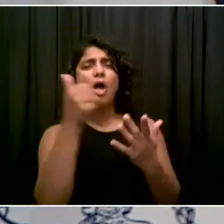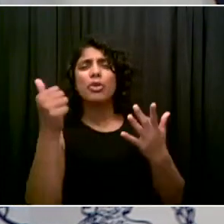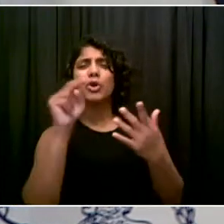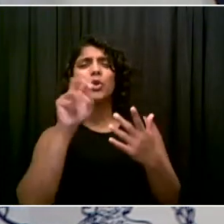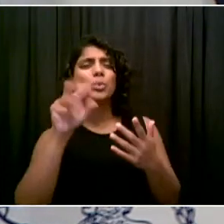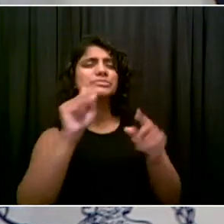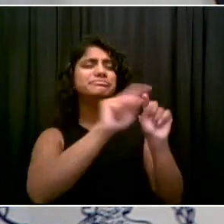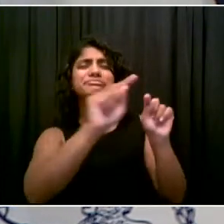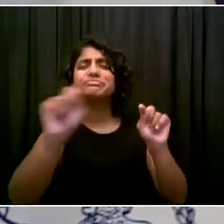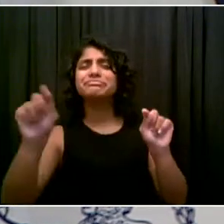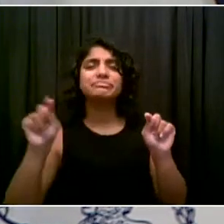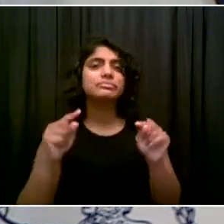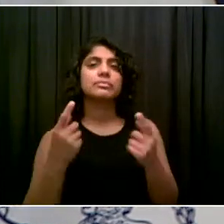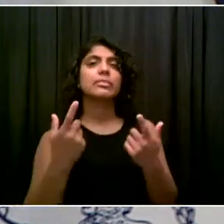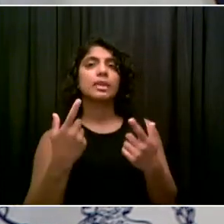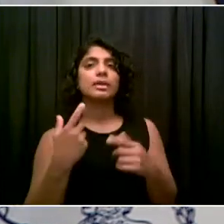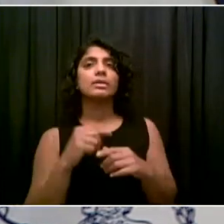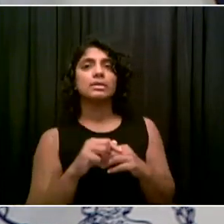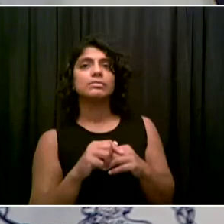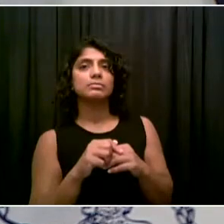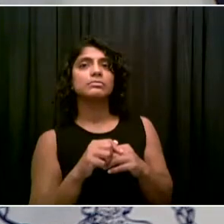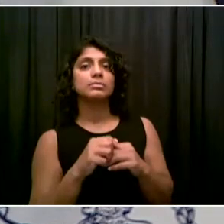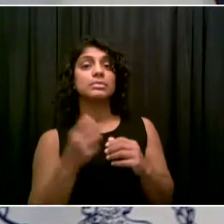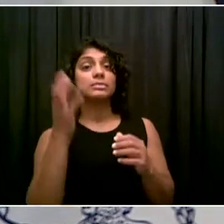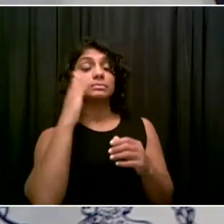STORY LIFEARGUD